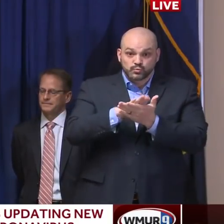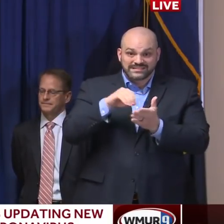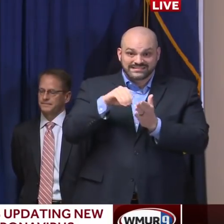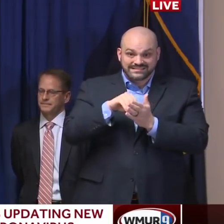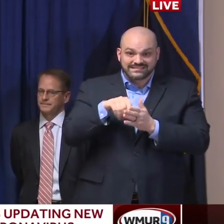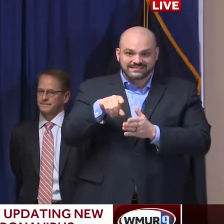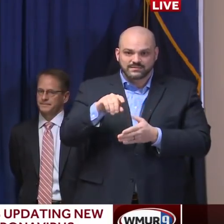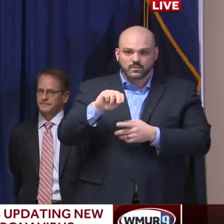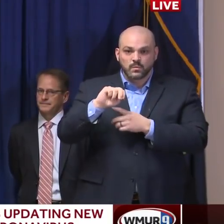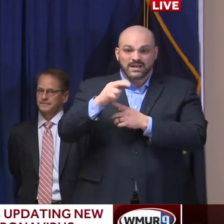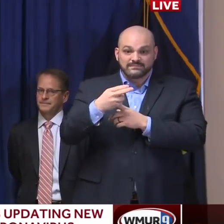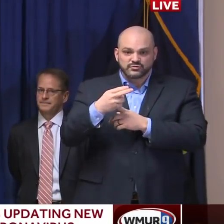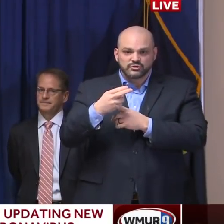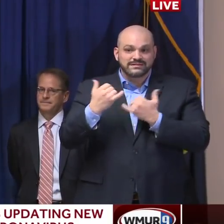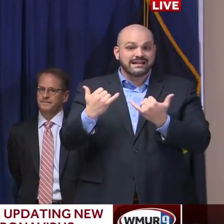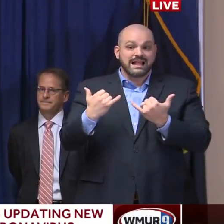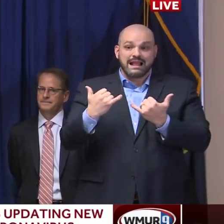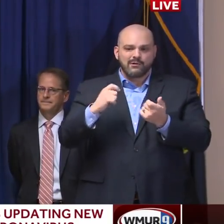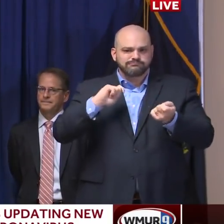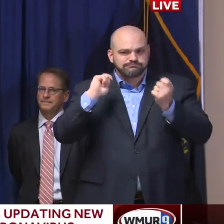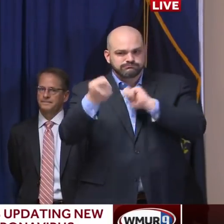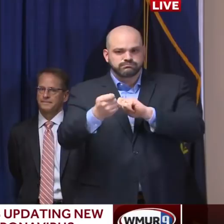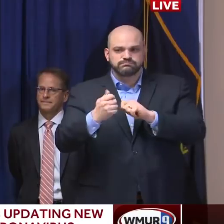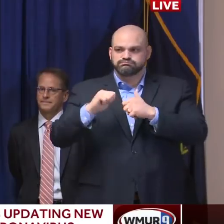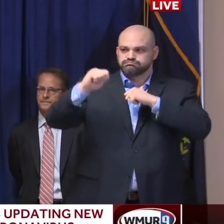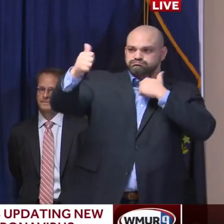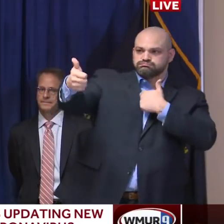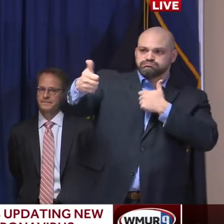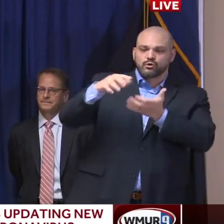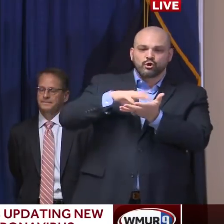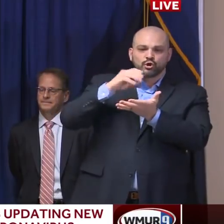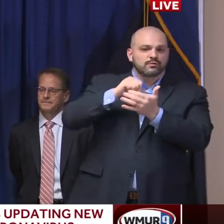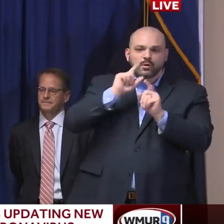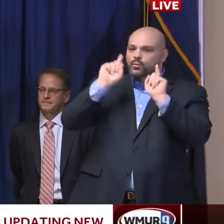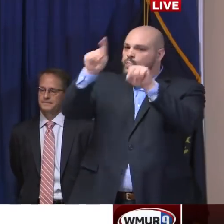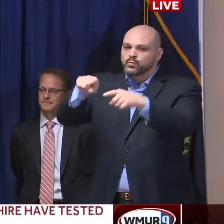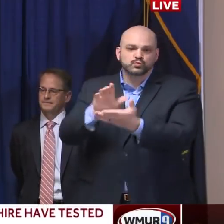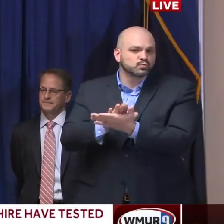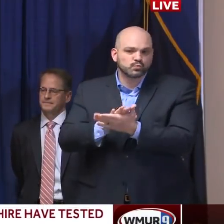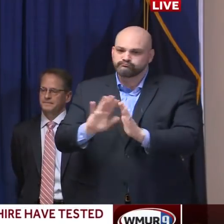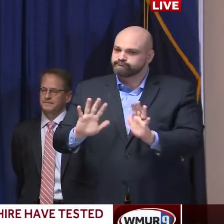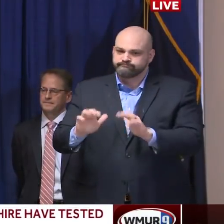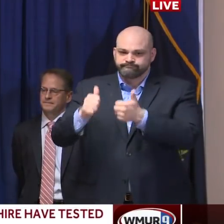I AM DIRECTING ALL SCHOOLS IN NEW HAMPSHIRE TO TRANSITION TO A REMOTE LEARNING ENVIRONMENT EFFECTIVE IMMEDIATELY.